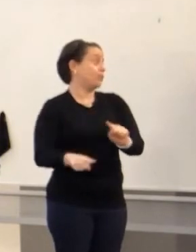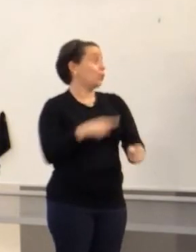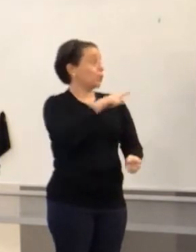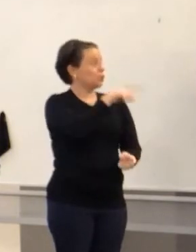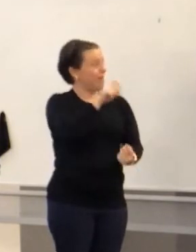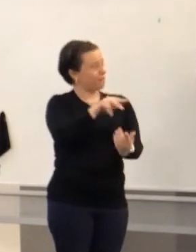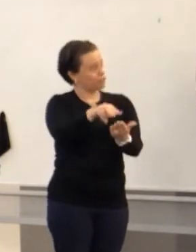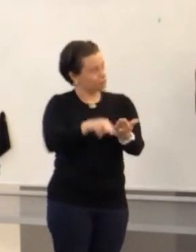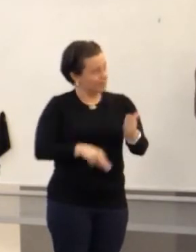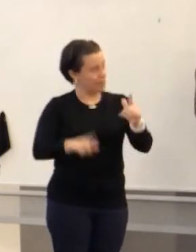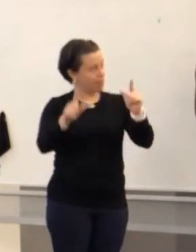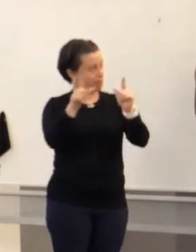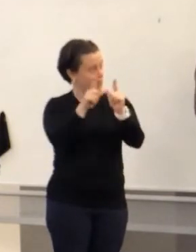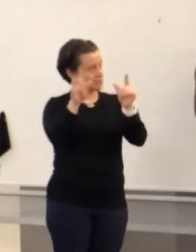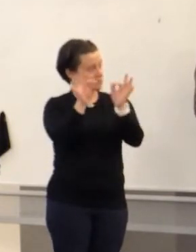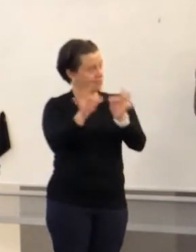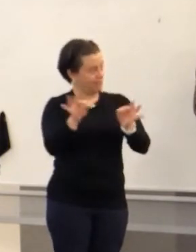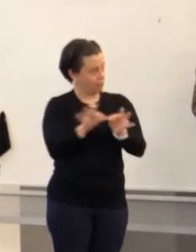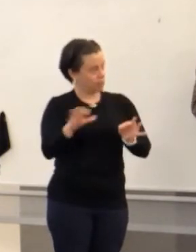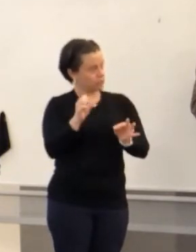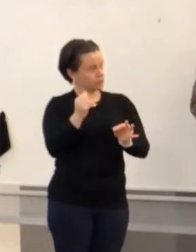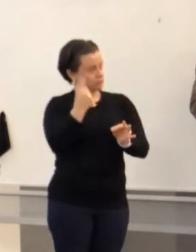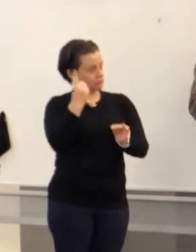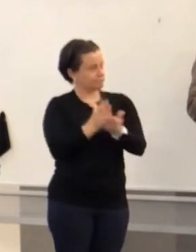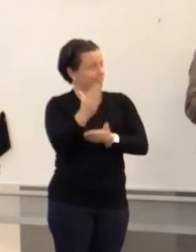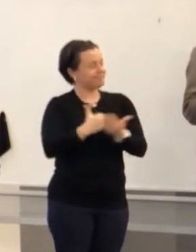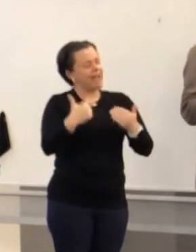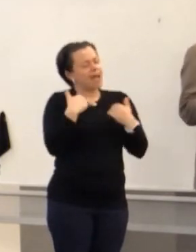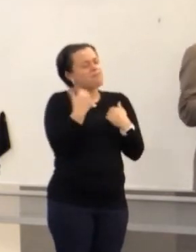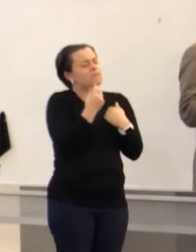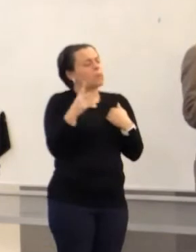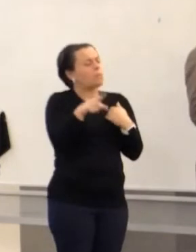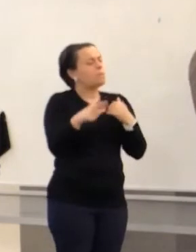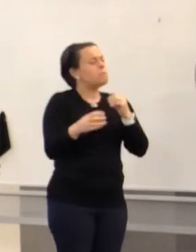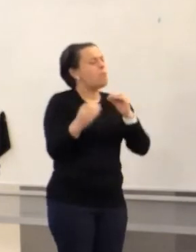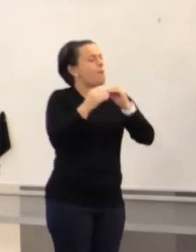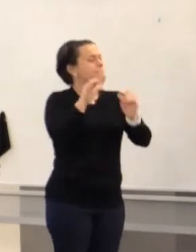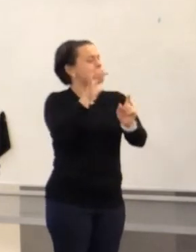There's a few dominant ones, but they don't all say